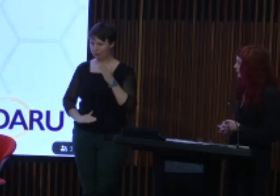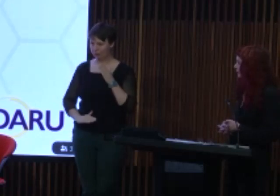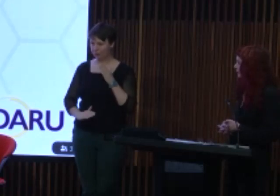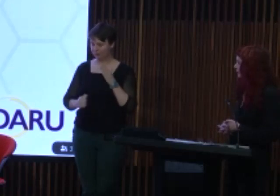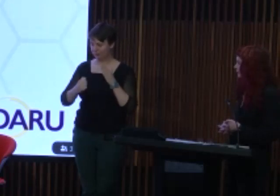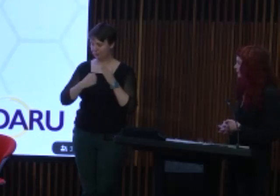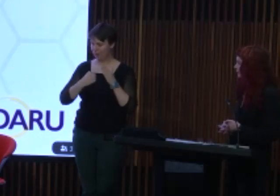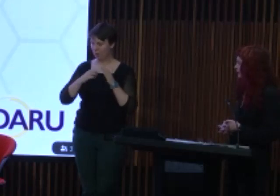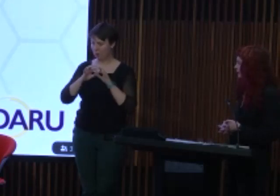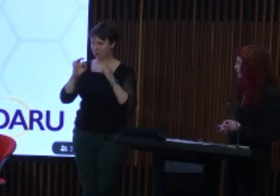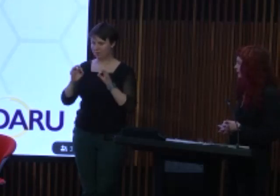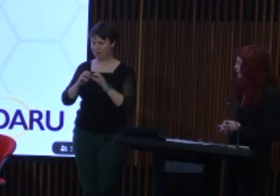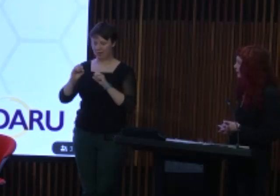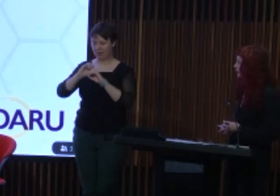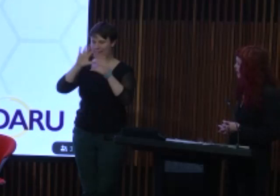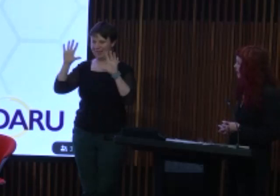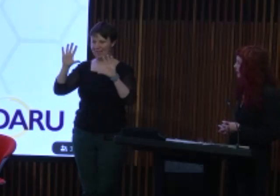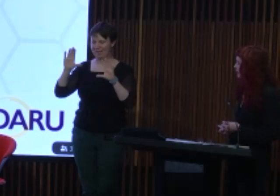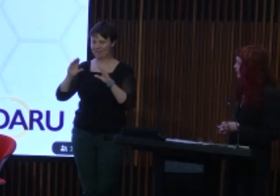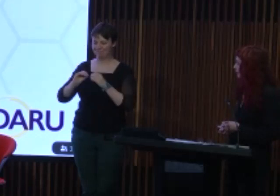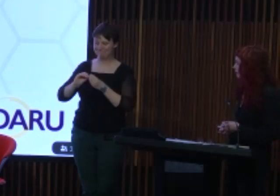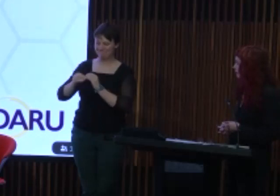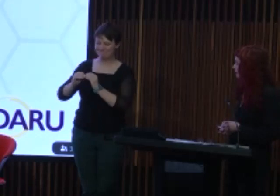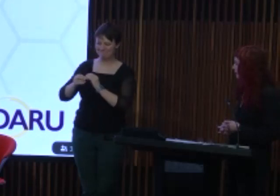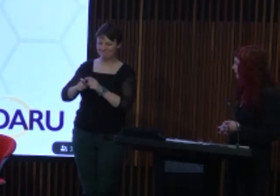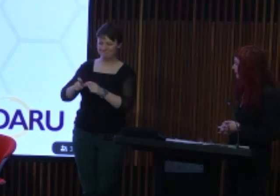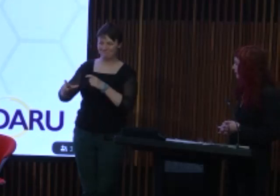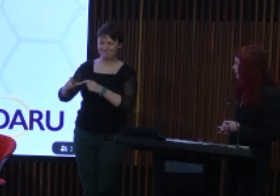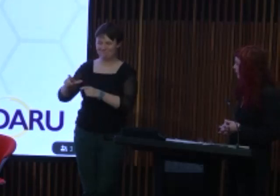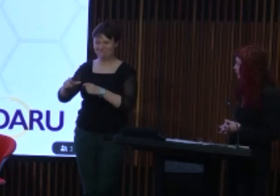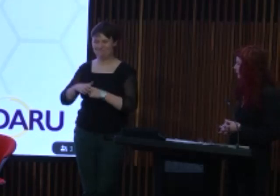was a very clear case of coercive control going on there and the devastating consequences